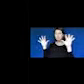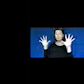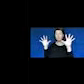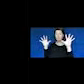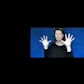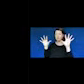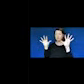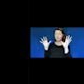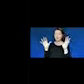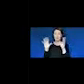with.